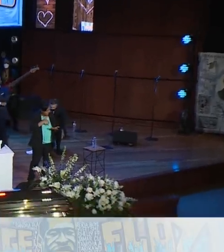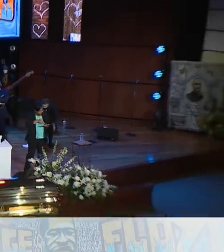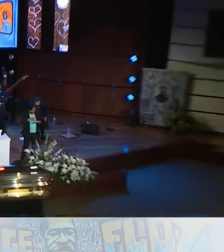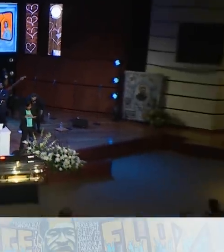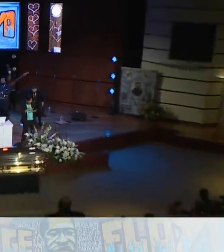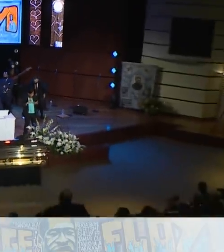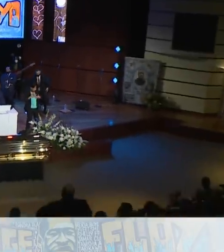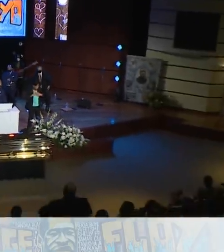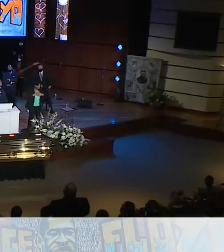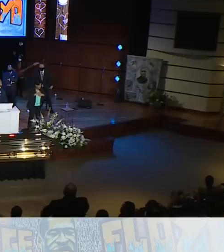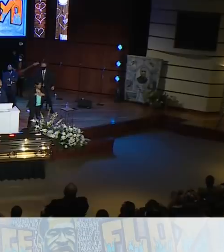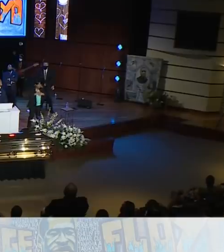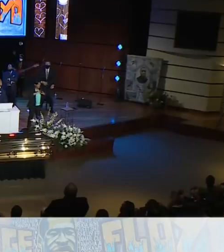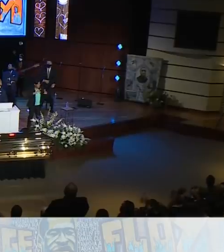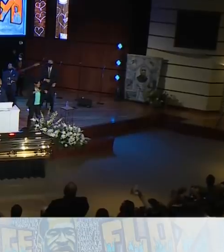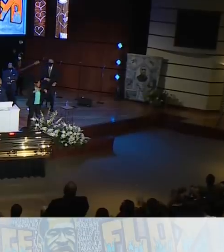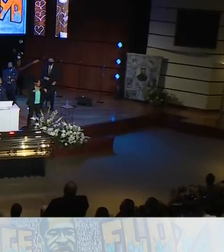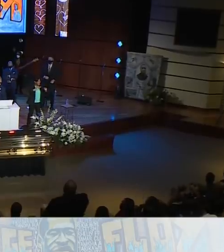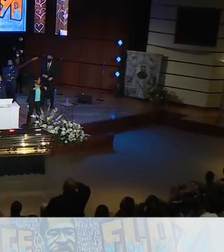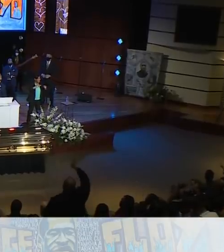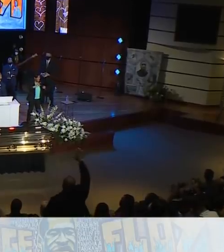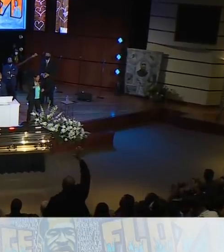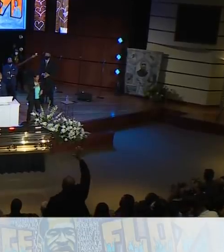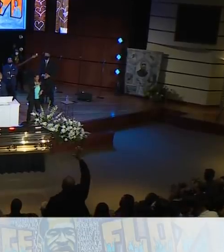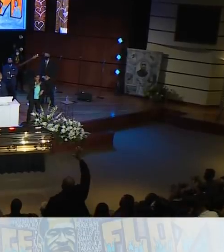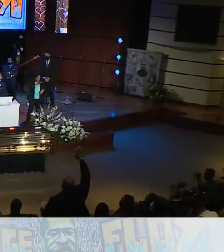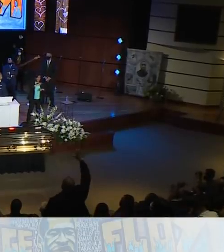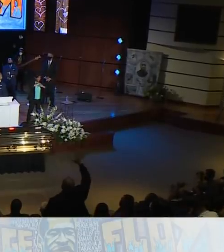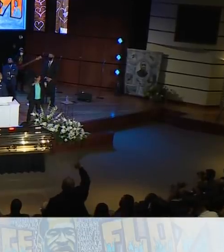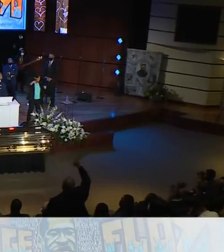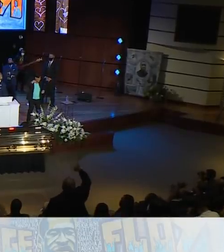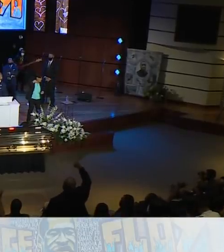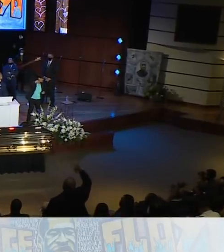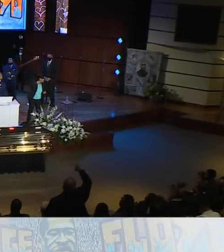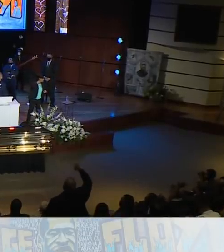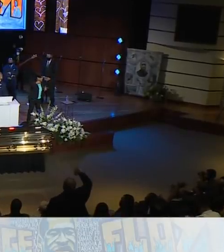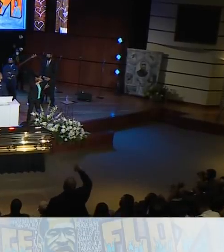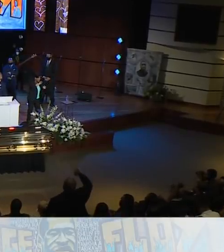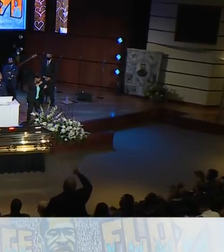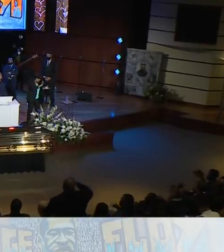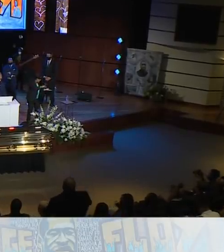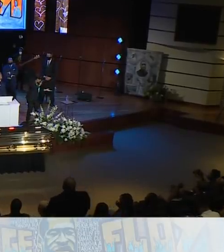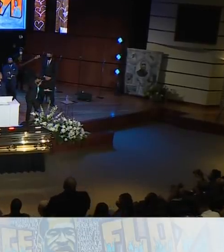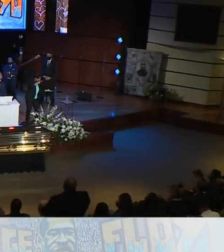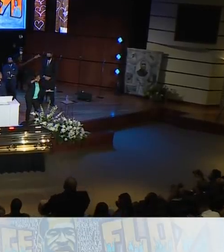WILL CEASE FROM TROUBLING, WHERE THE WEARY WILL BE AT